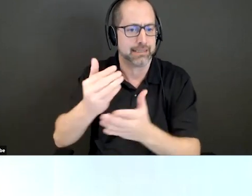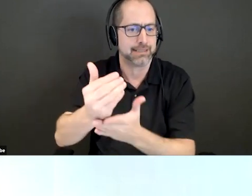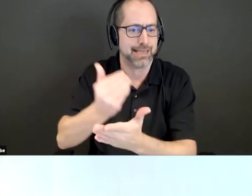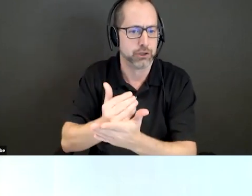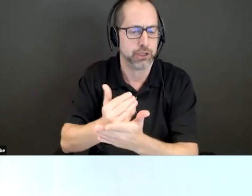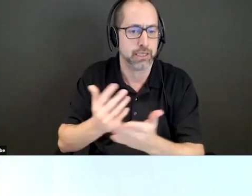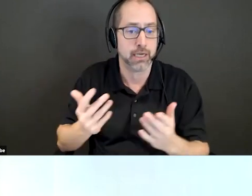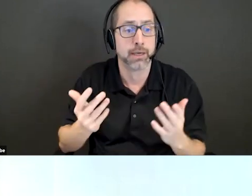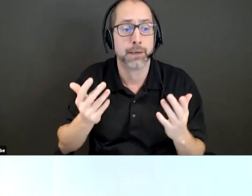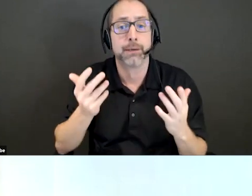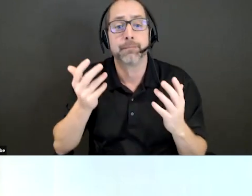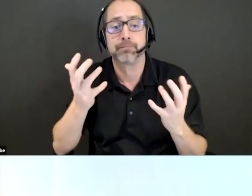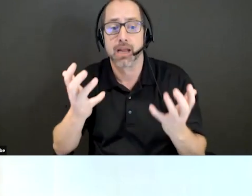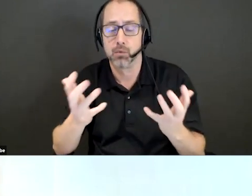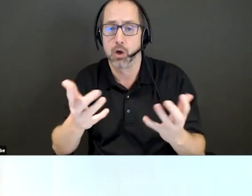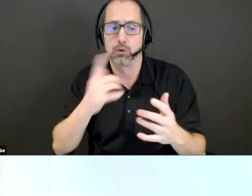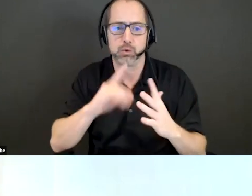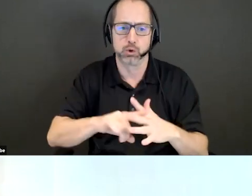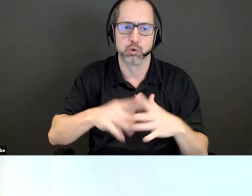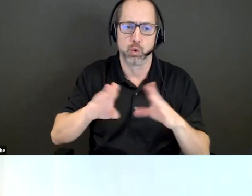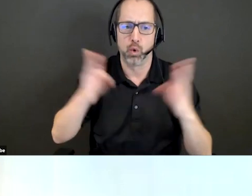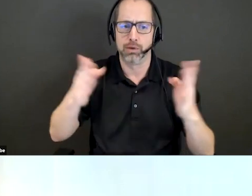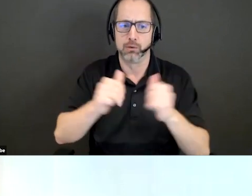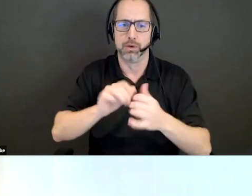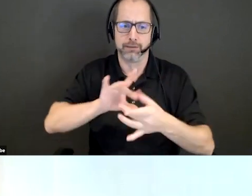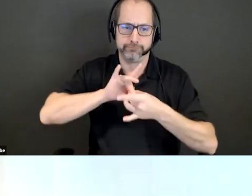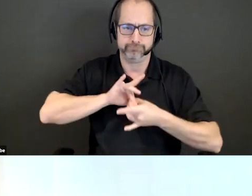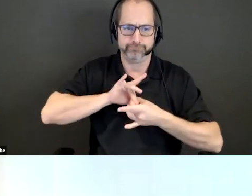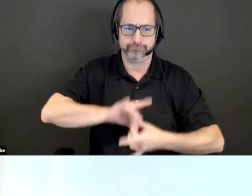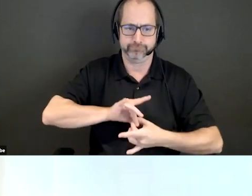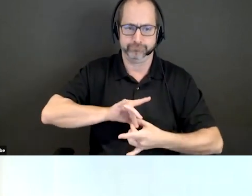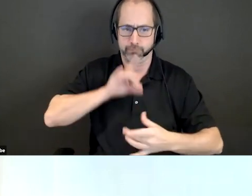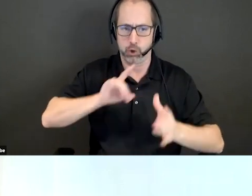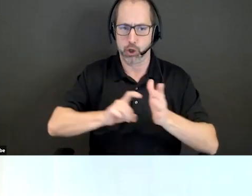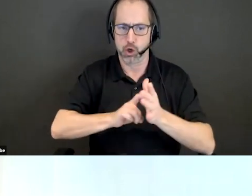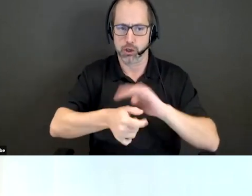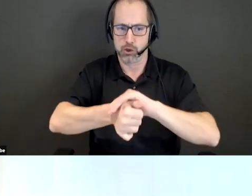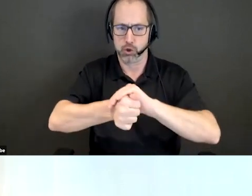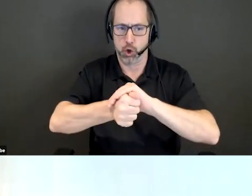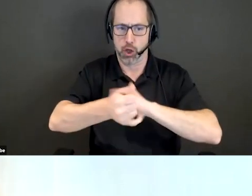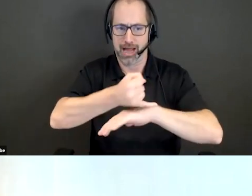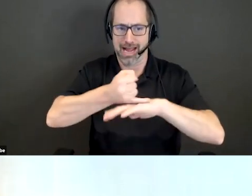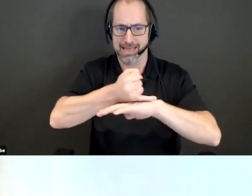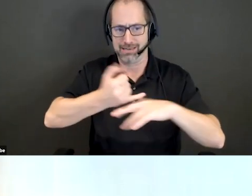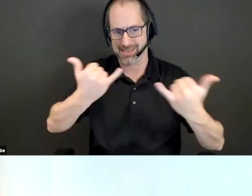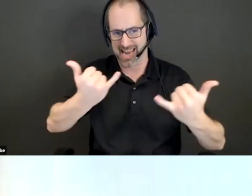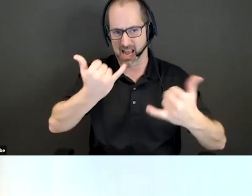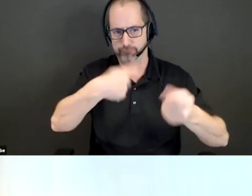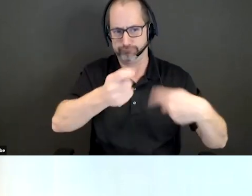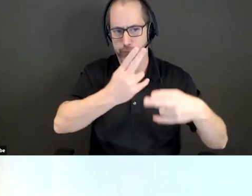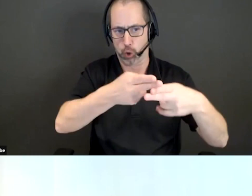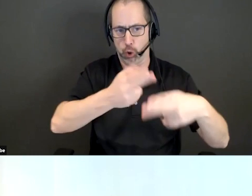I'd like to ground us by acknowledging Turtle Island now referred to as Canada and the lands on